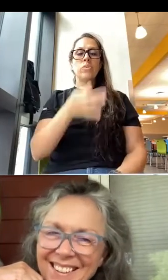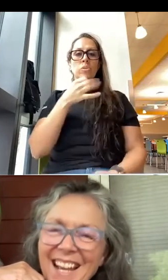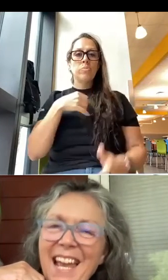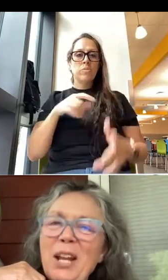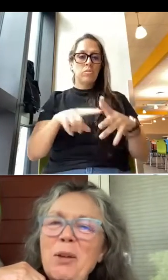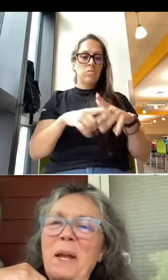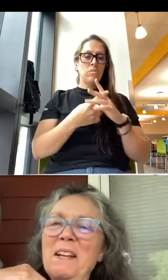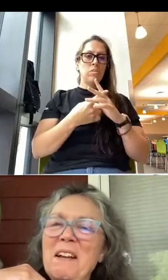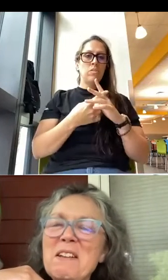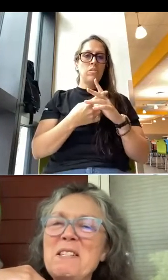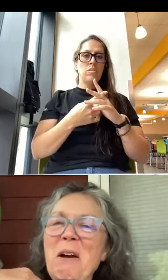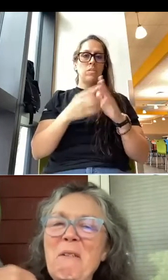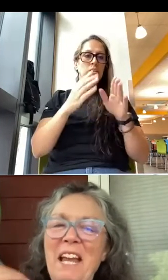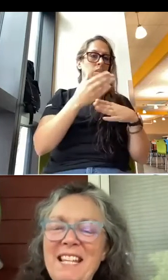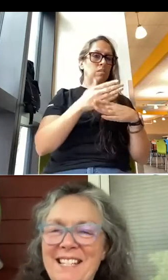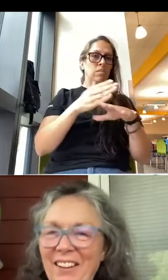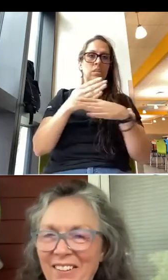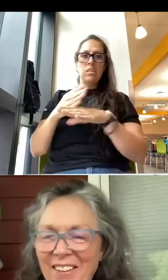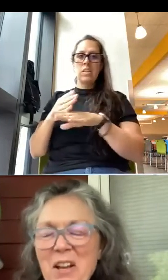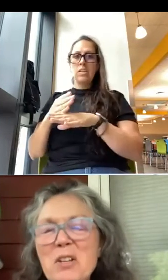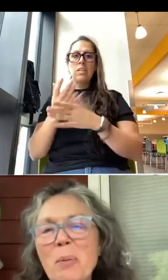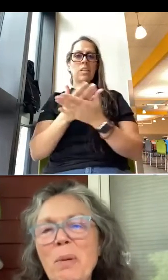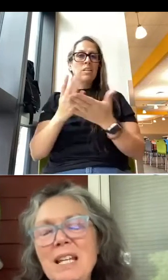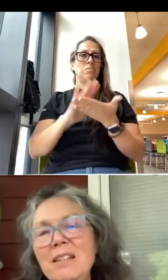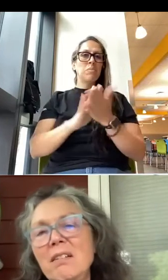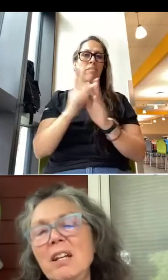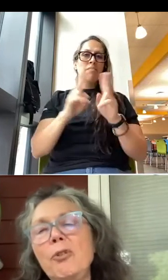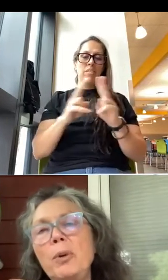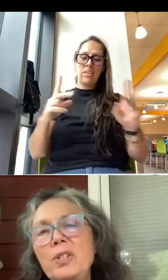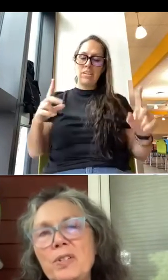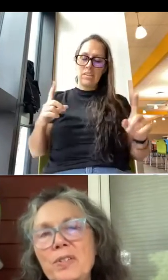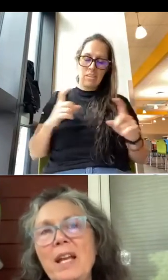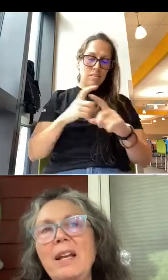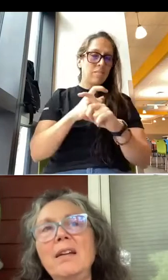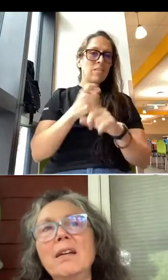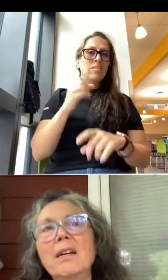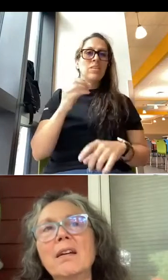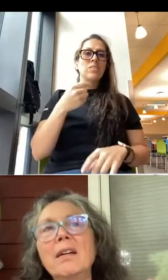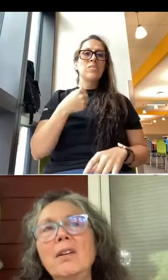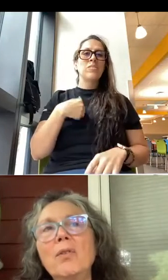Yeah, so, he's here-- so much easier if we would just say, you know,